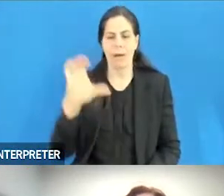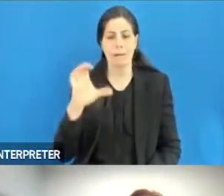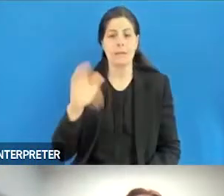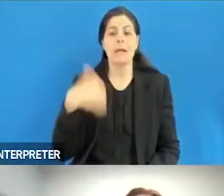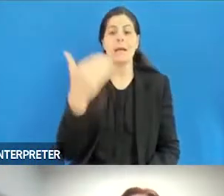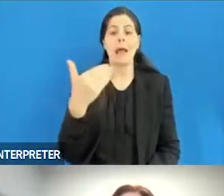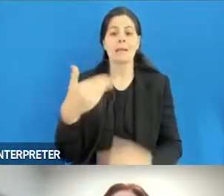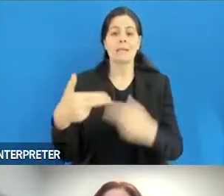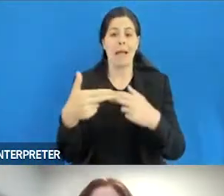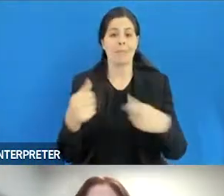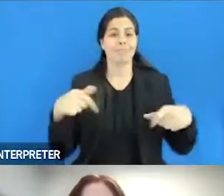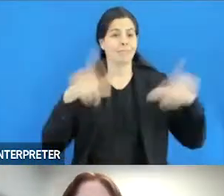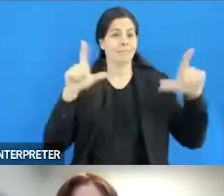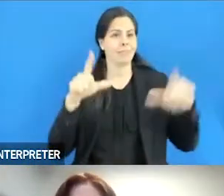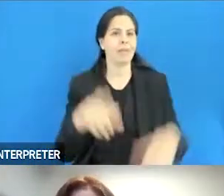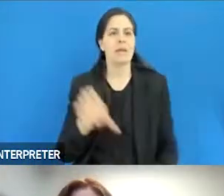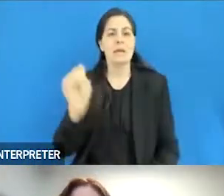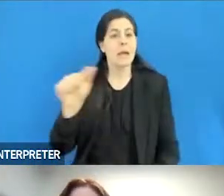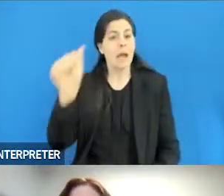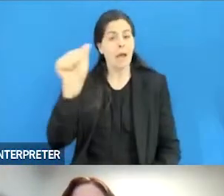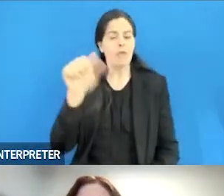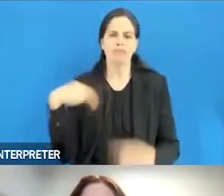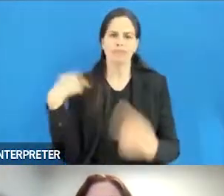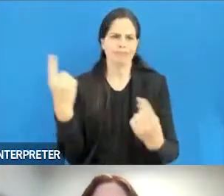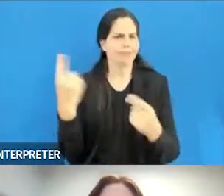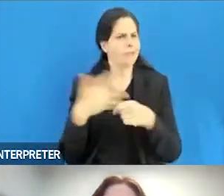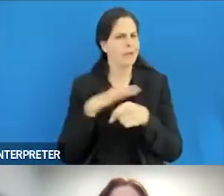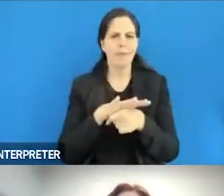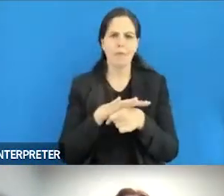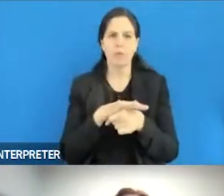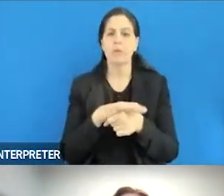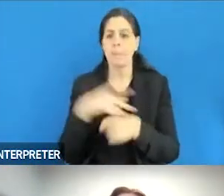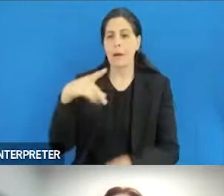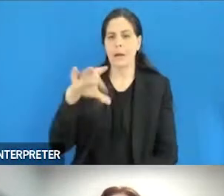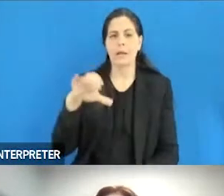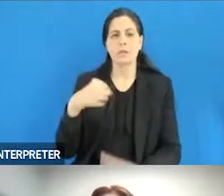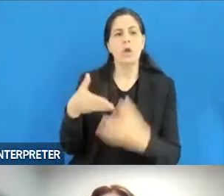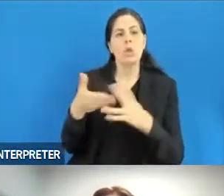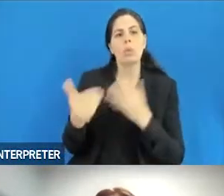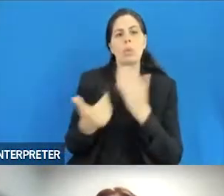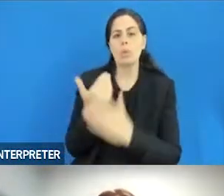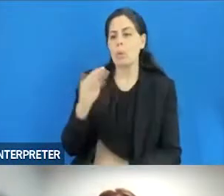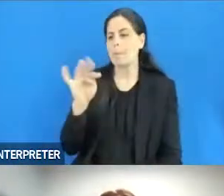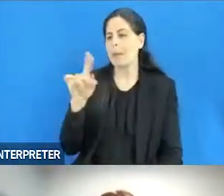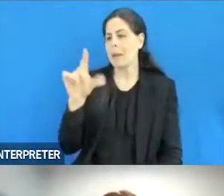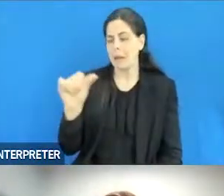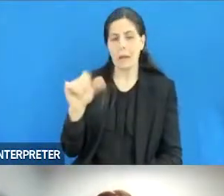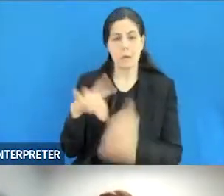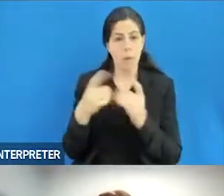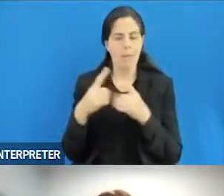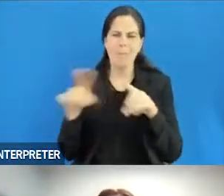SAG-AFTRA has always covered podcasts primarily through our new media department, but those contracts were based on other contracts